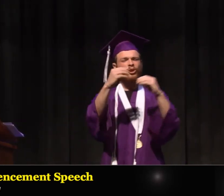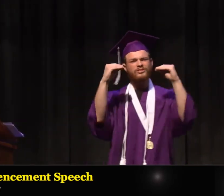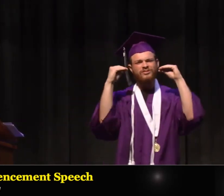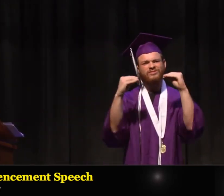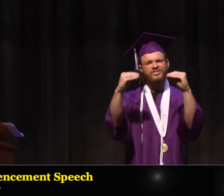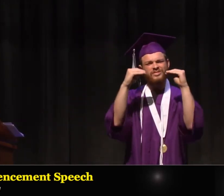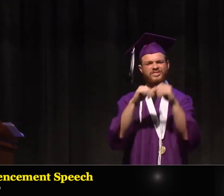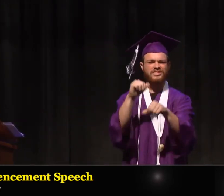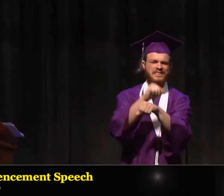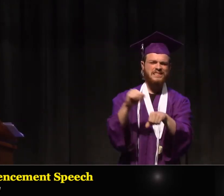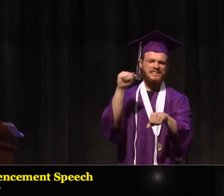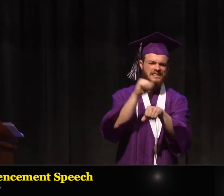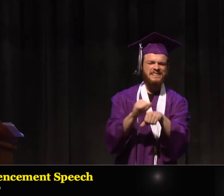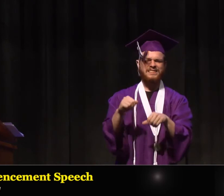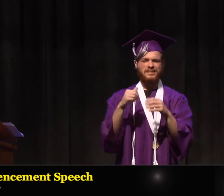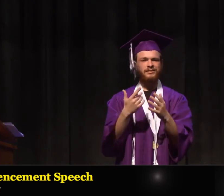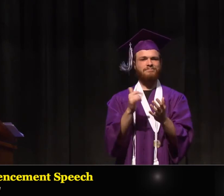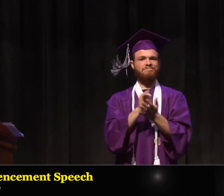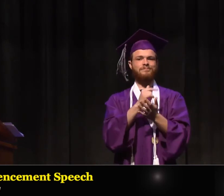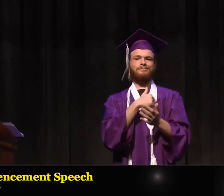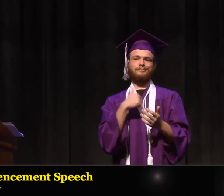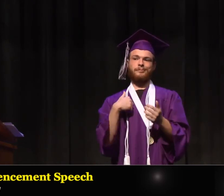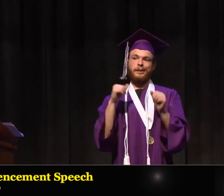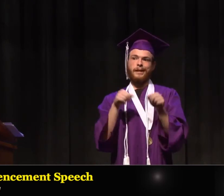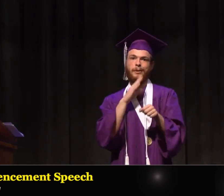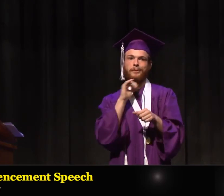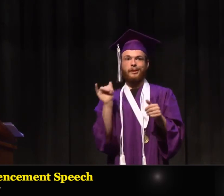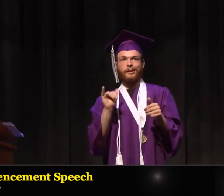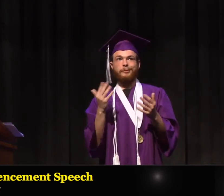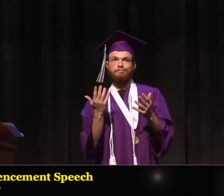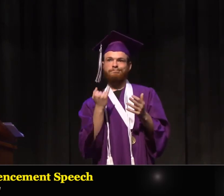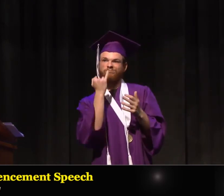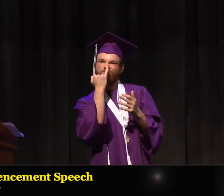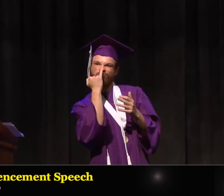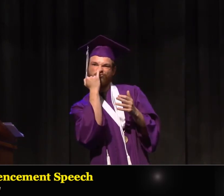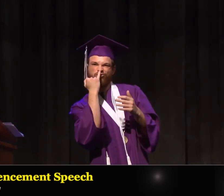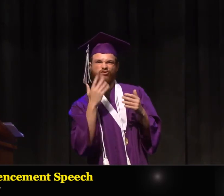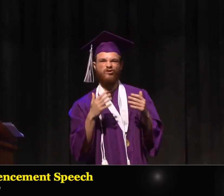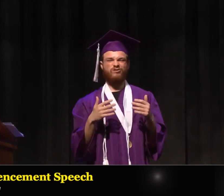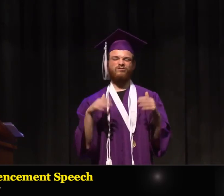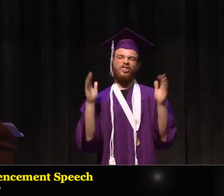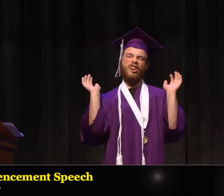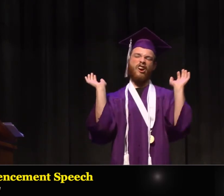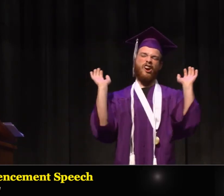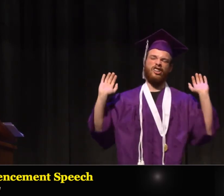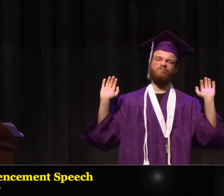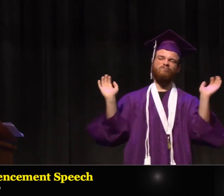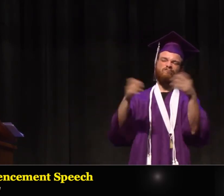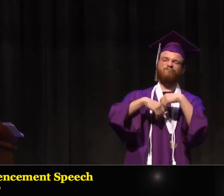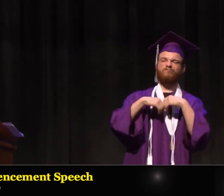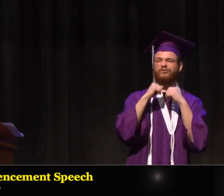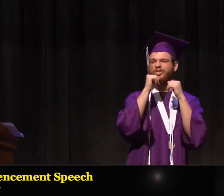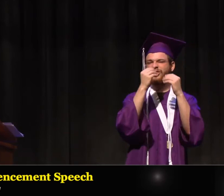I want to thank you for your instruction and hard work to make it possible for us